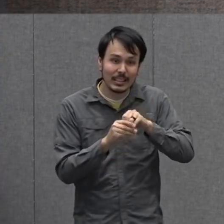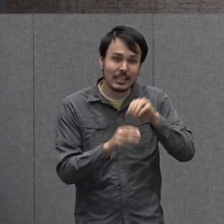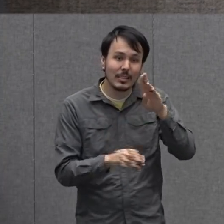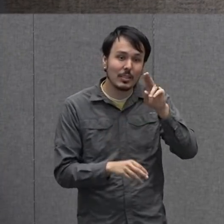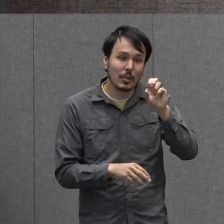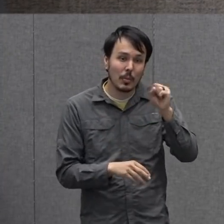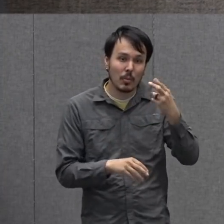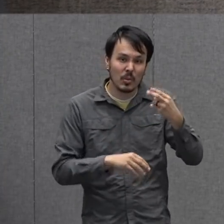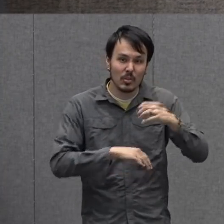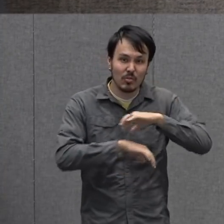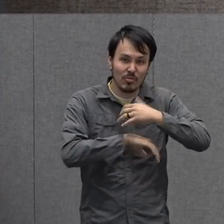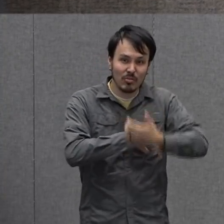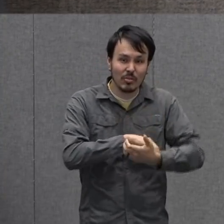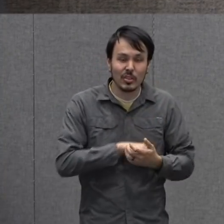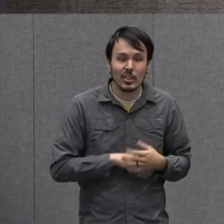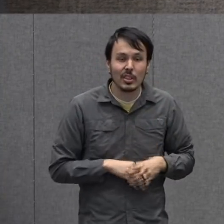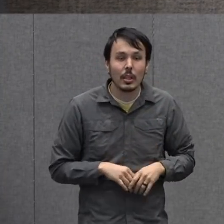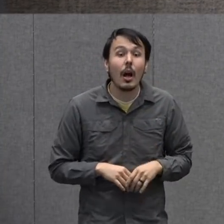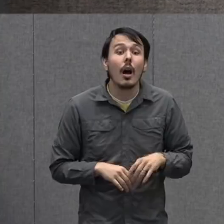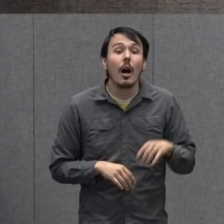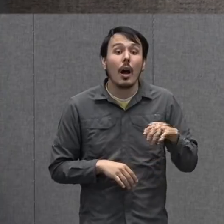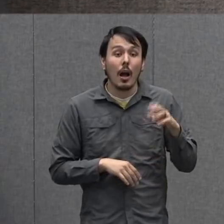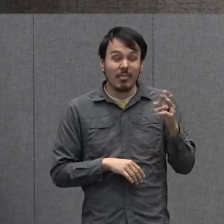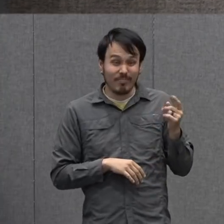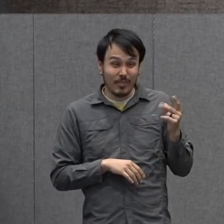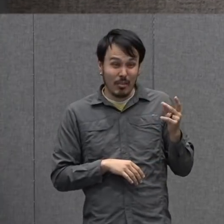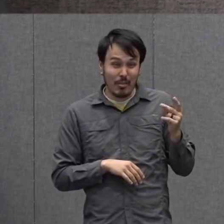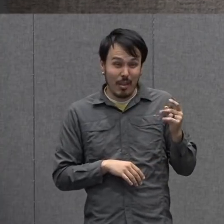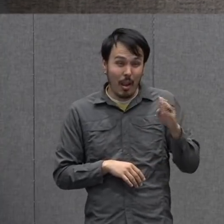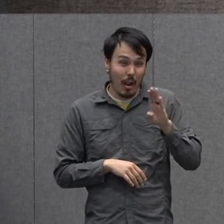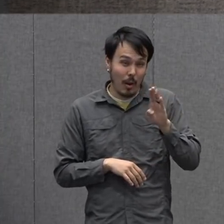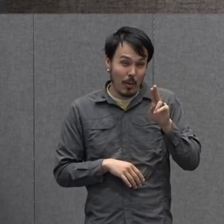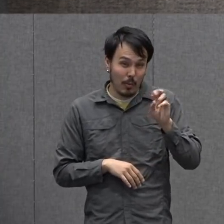Butch Aggie bristled, but Lily Laceby went on dreaming.